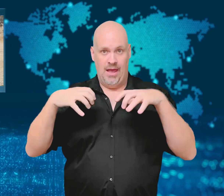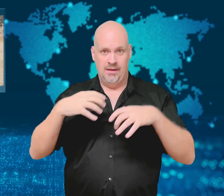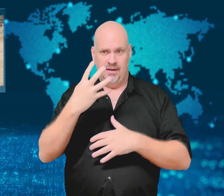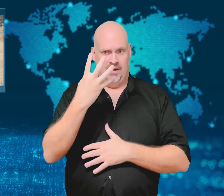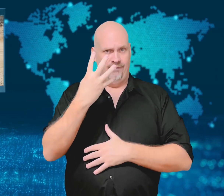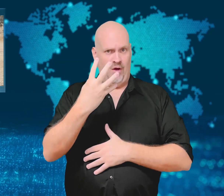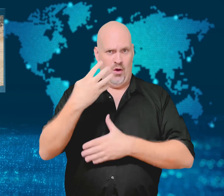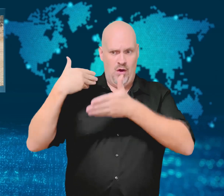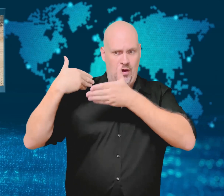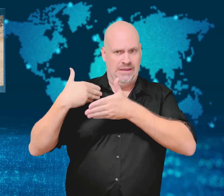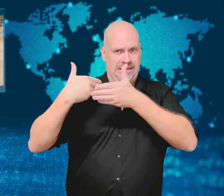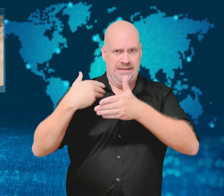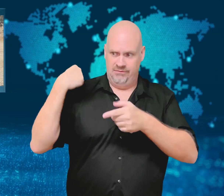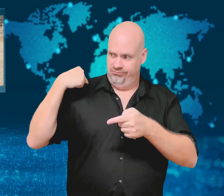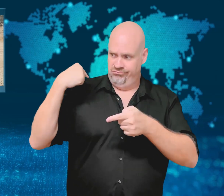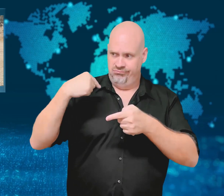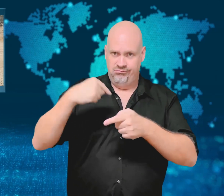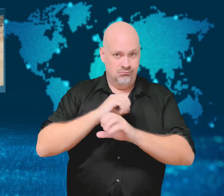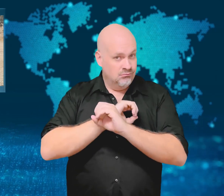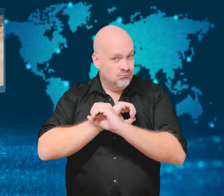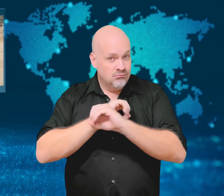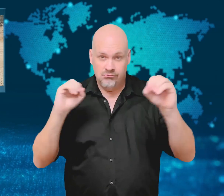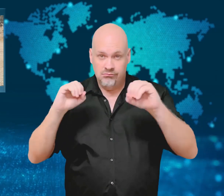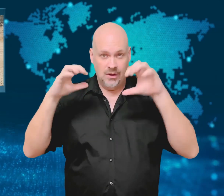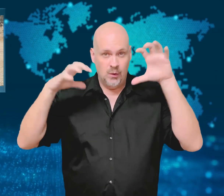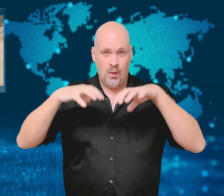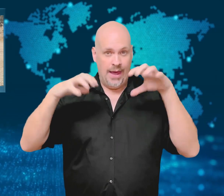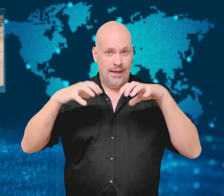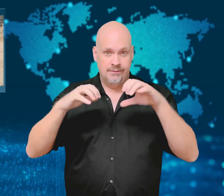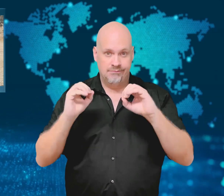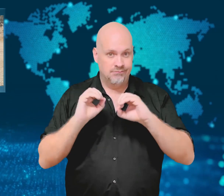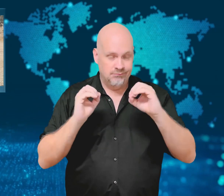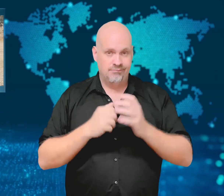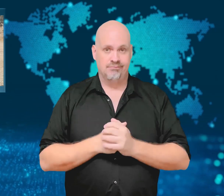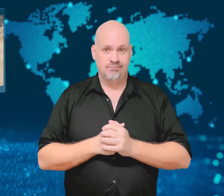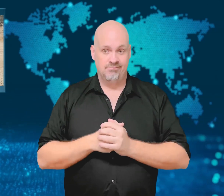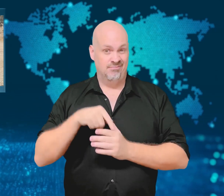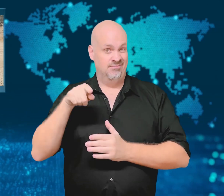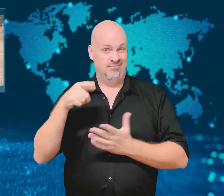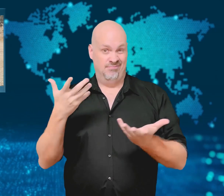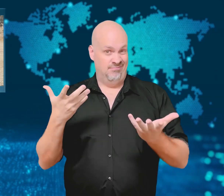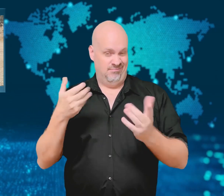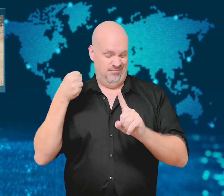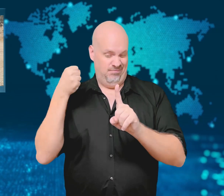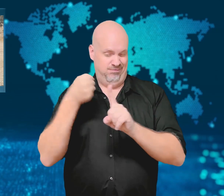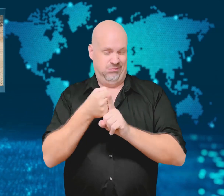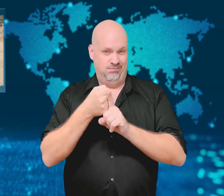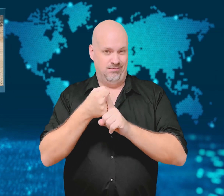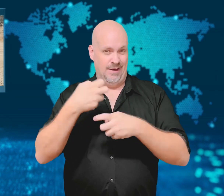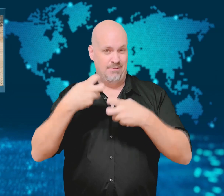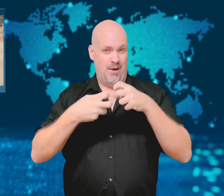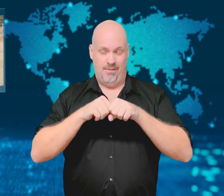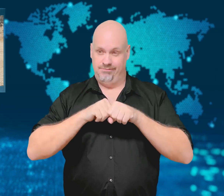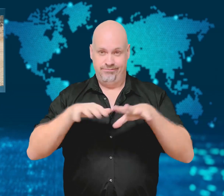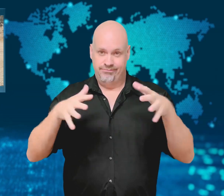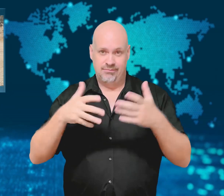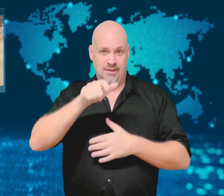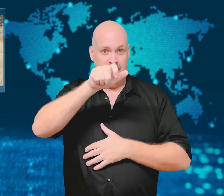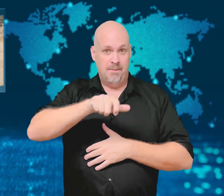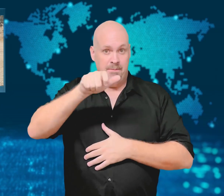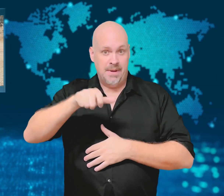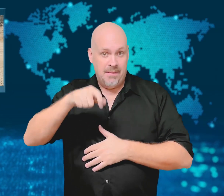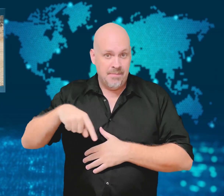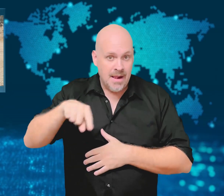The drought has impacted people, livestock, and wild animals.